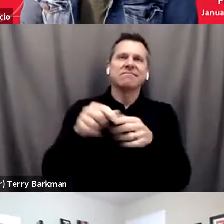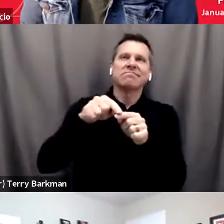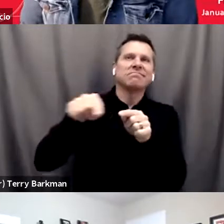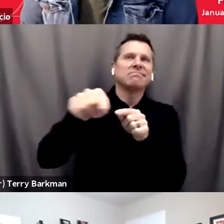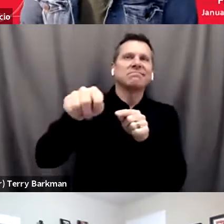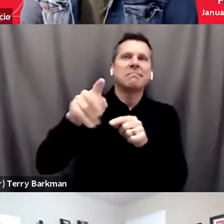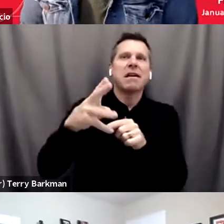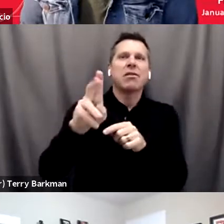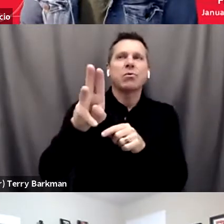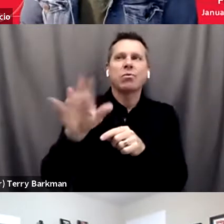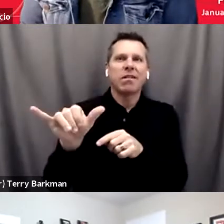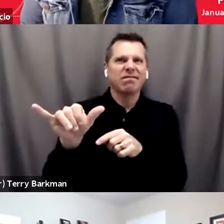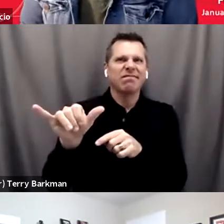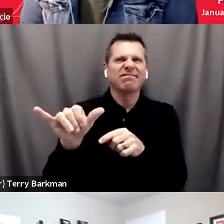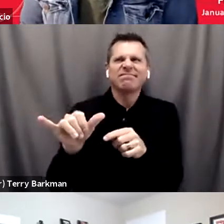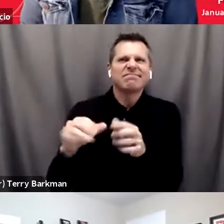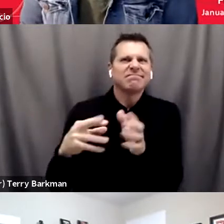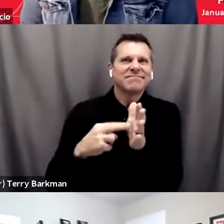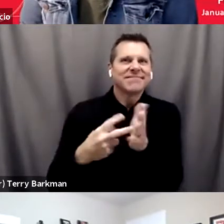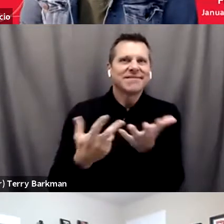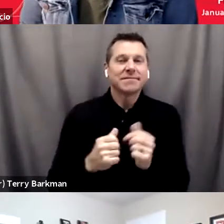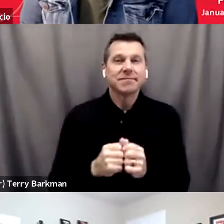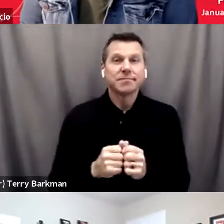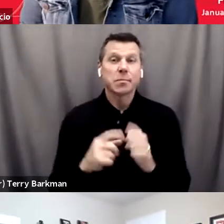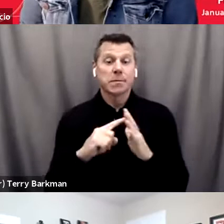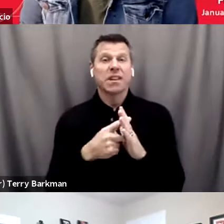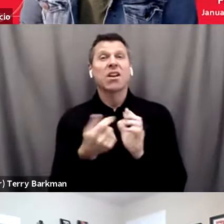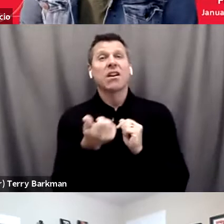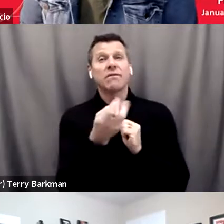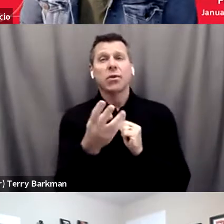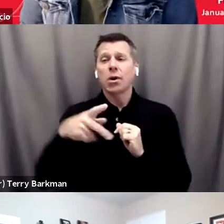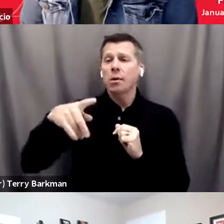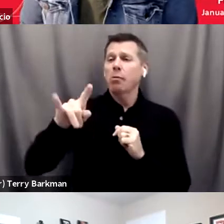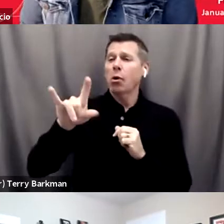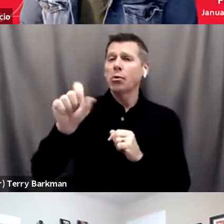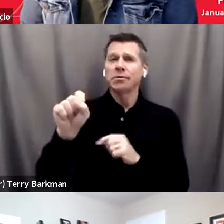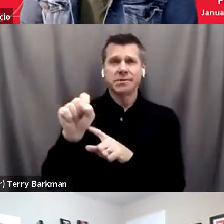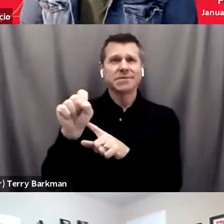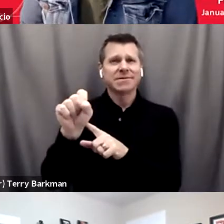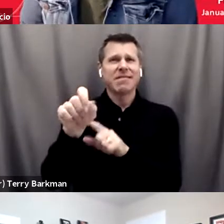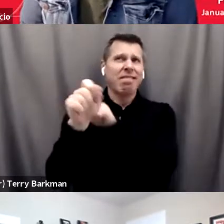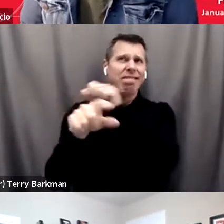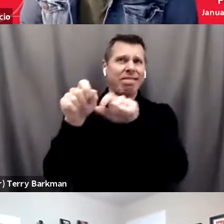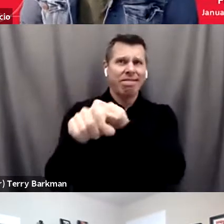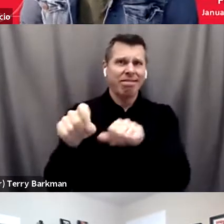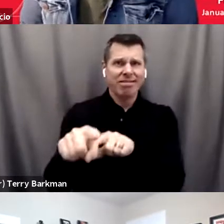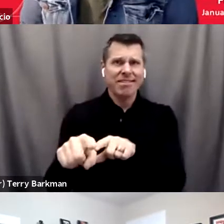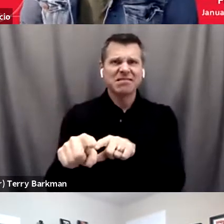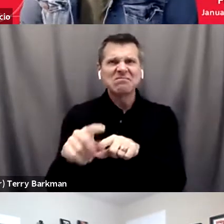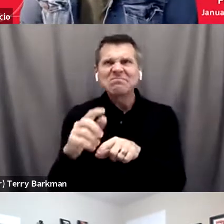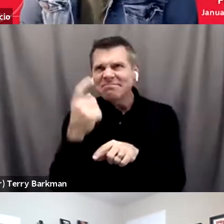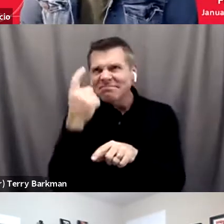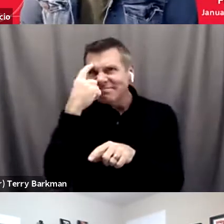framework. So we're going to start out with just a few polls to kind of get a sense of where we're all at and what areas that we're